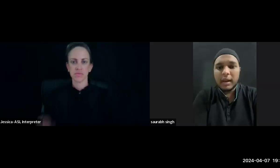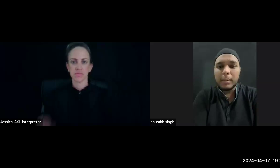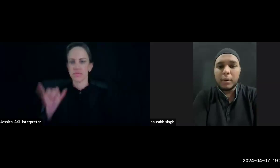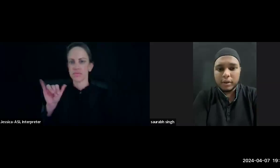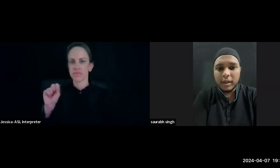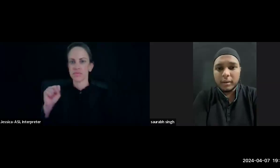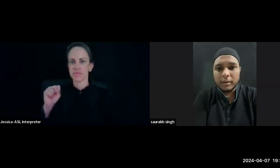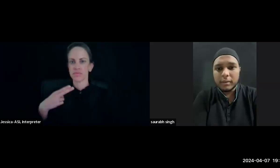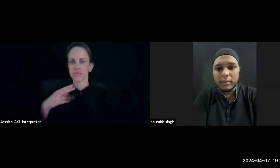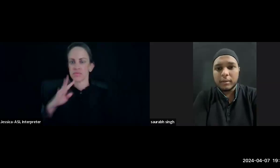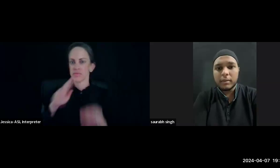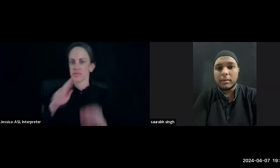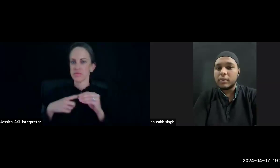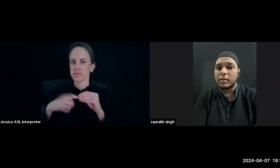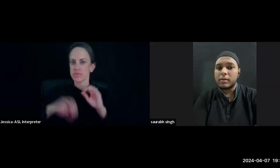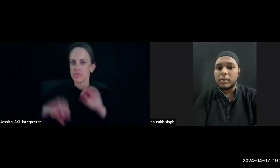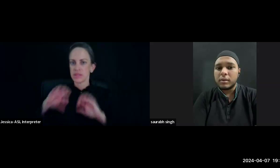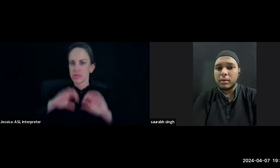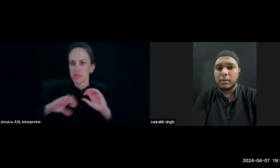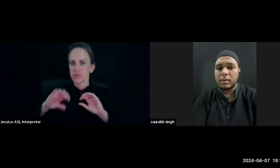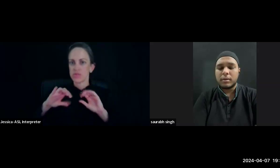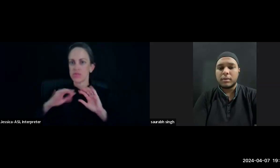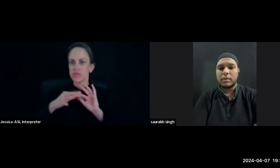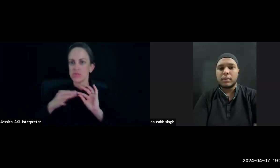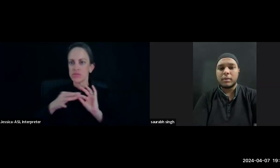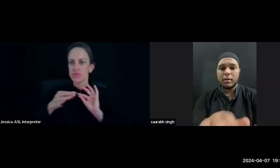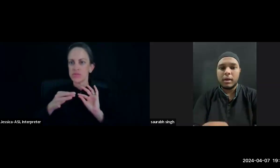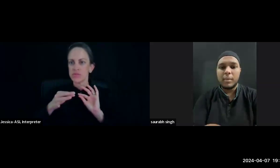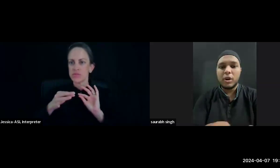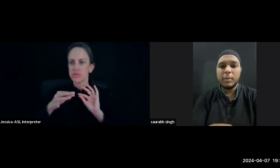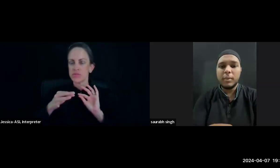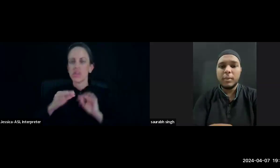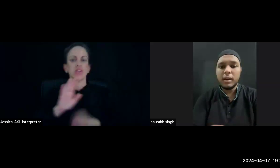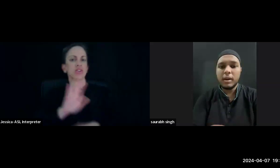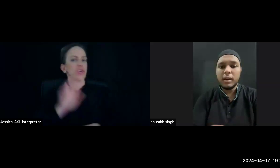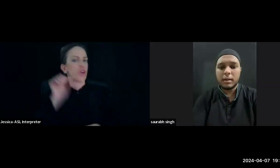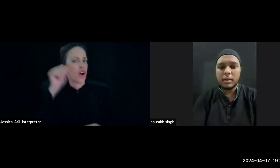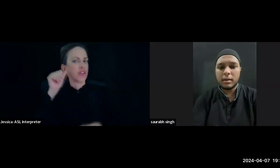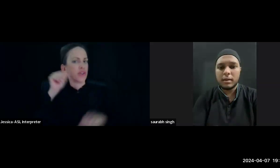[Dr Kumar speaking] You know your voice got lost in the middle. [Saurabh speaking] I'm audible?